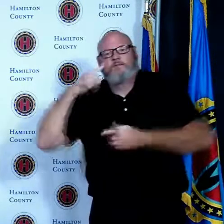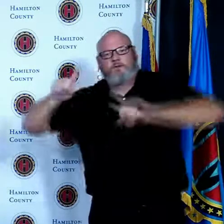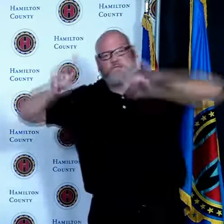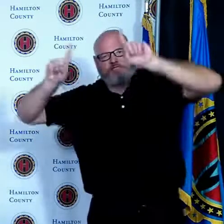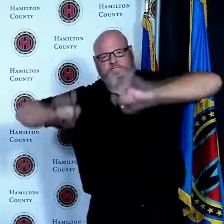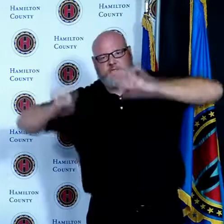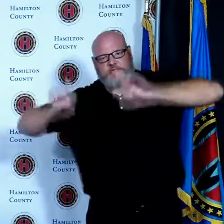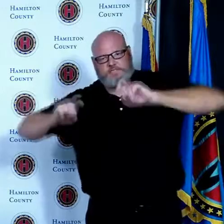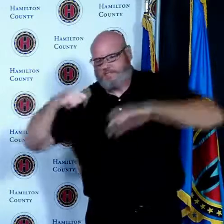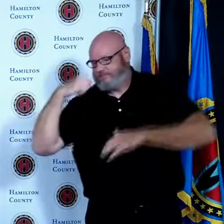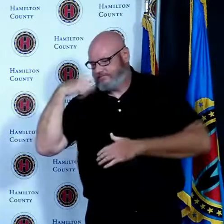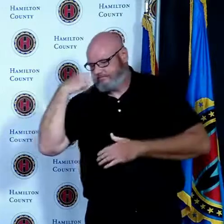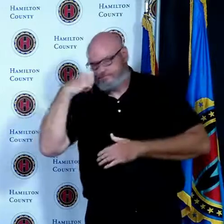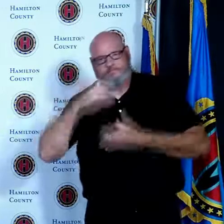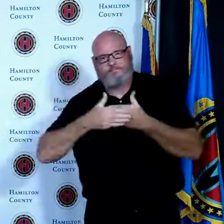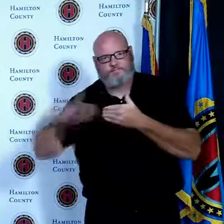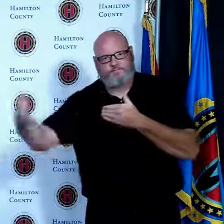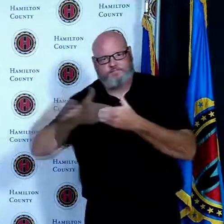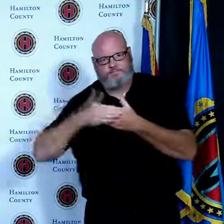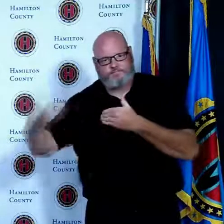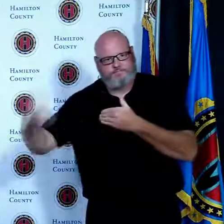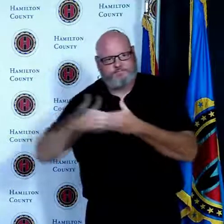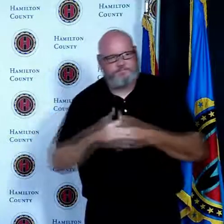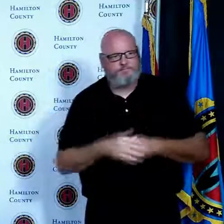testing is a little bit different than what Greg just mentioned which is the